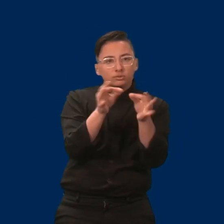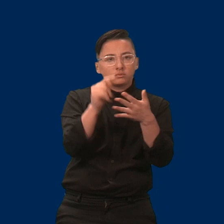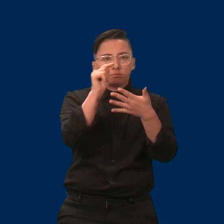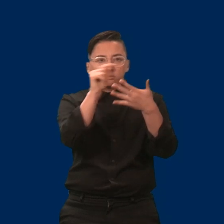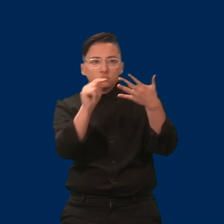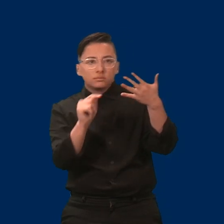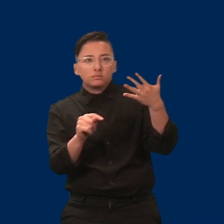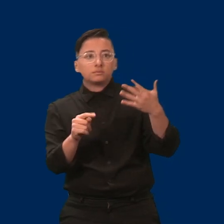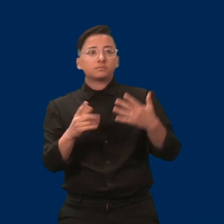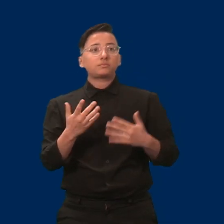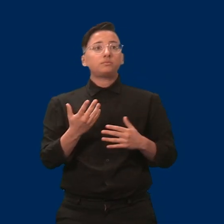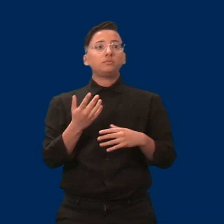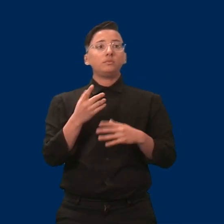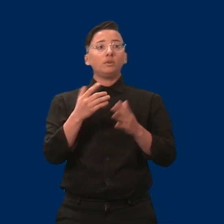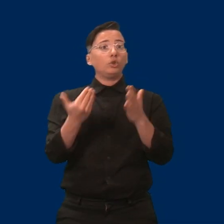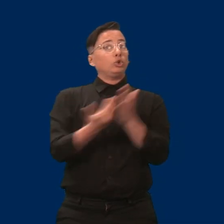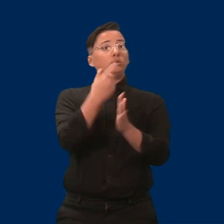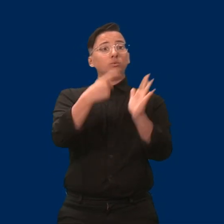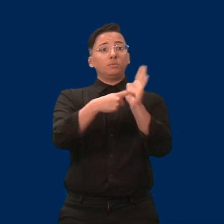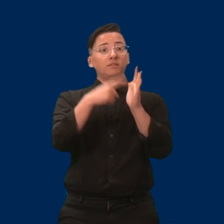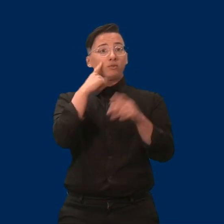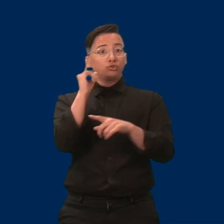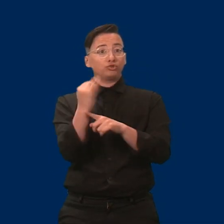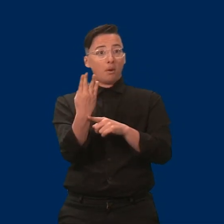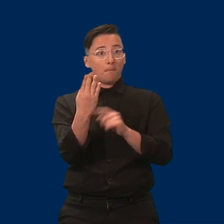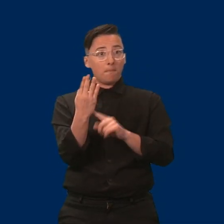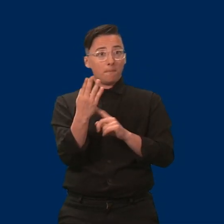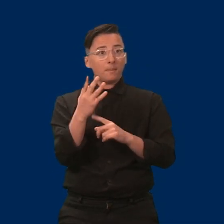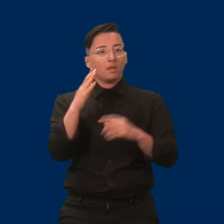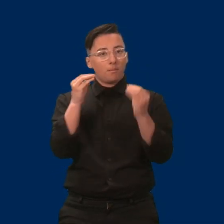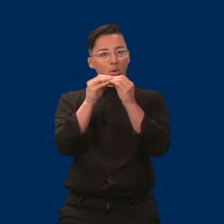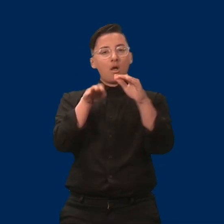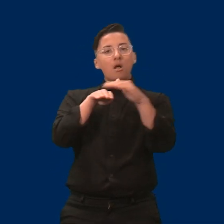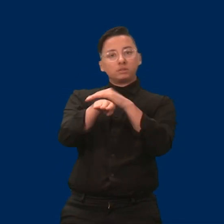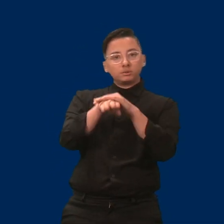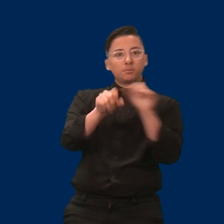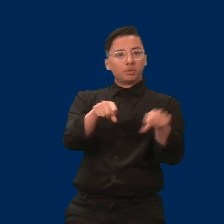to make them more accessible, required accommodations to be made within the selection processes,